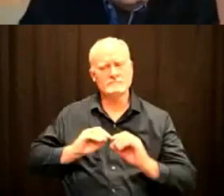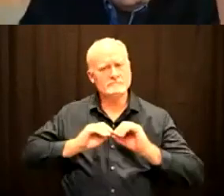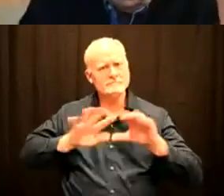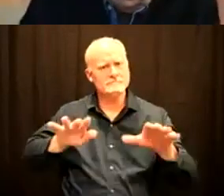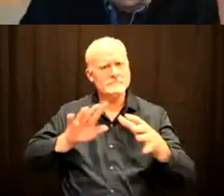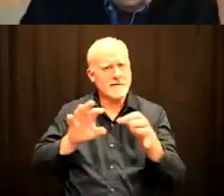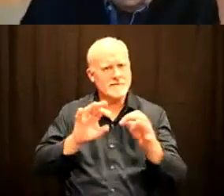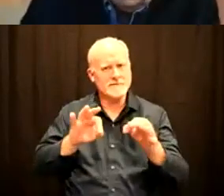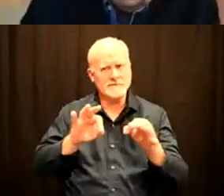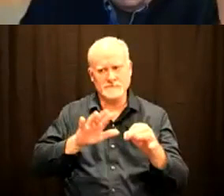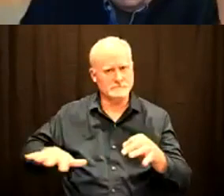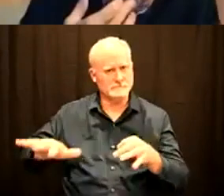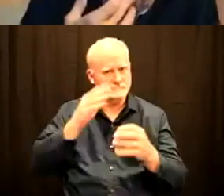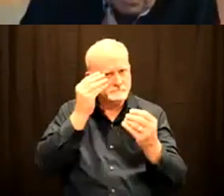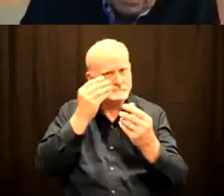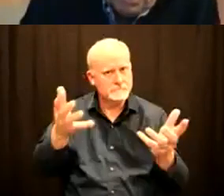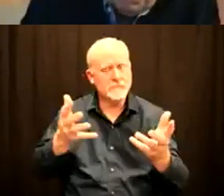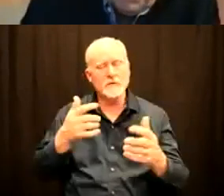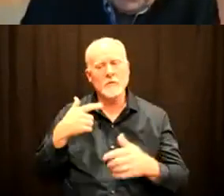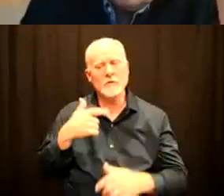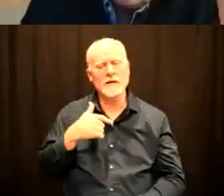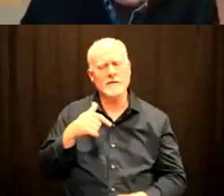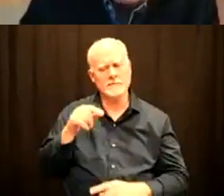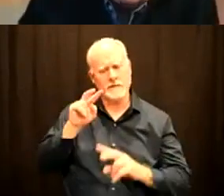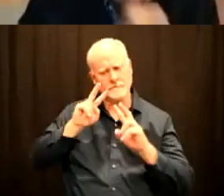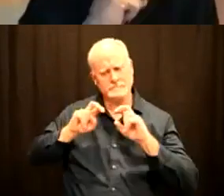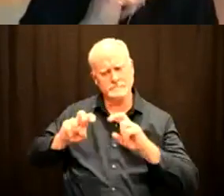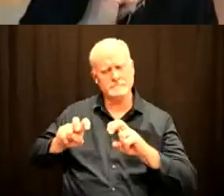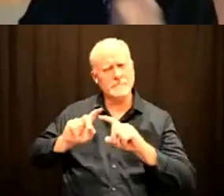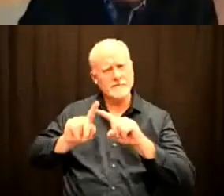indicating that we had been looking very carefully at all the data throughout december